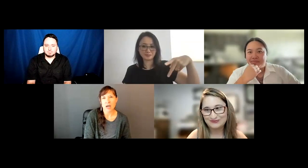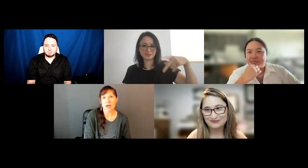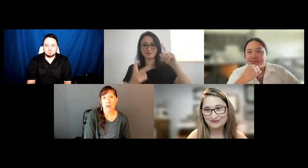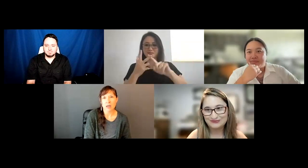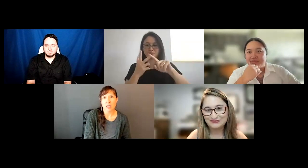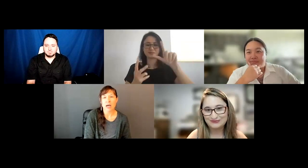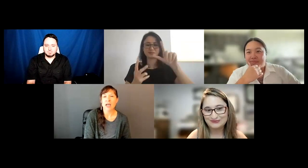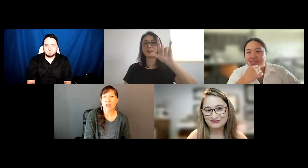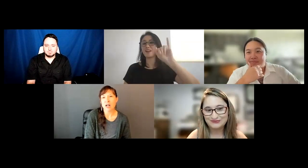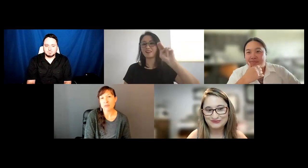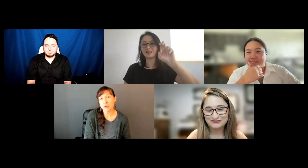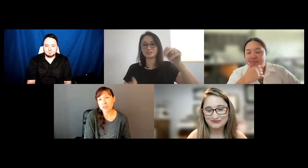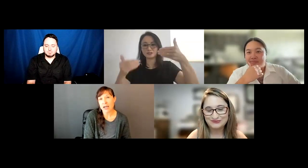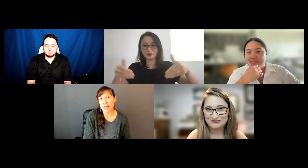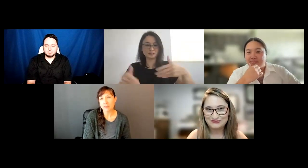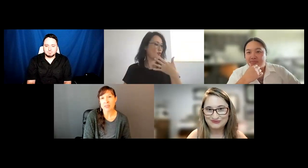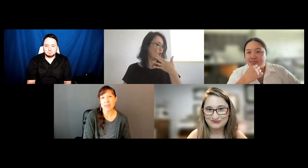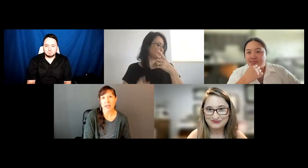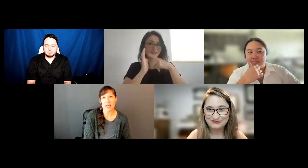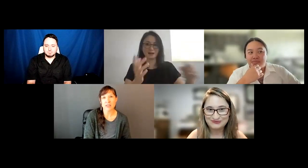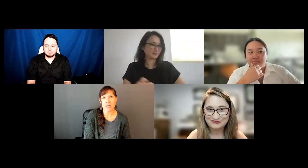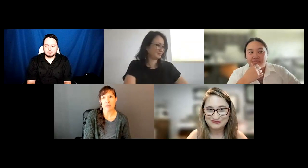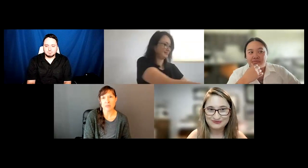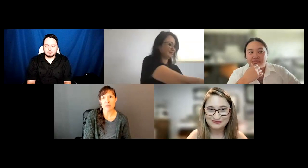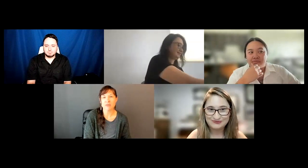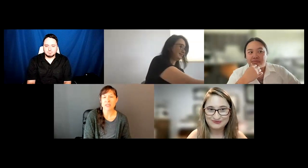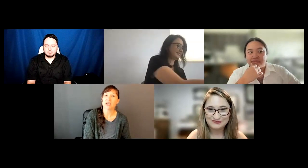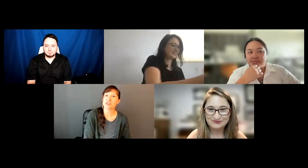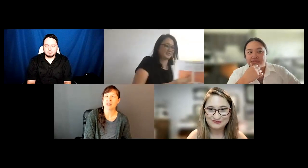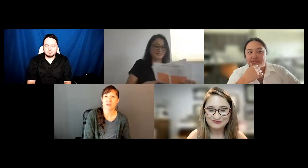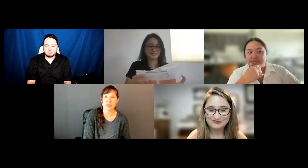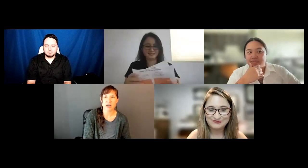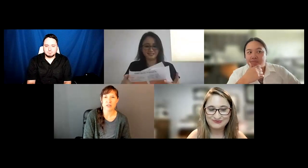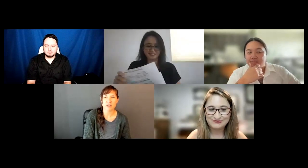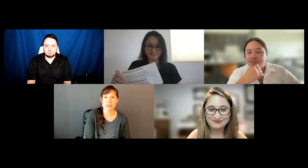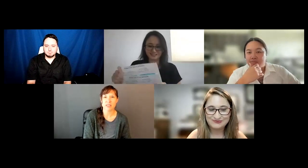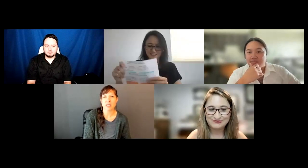and two tops as well as linen shorts. And in fact, I have the colors right here